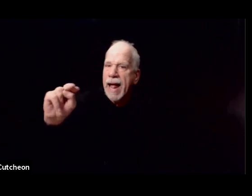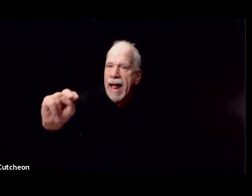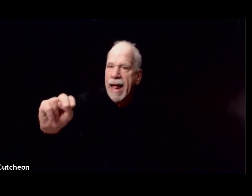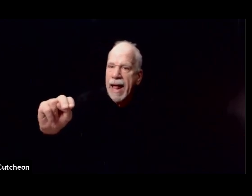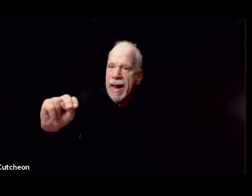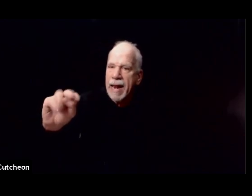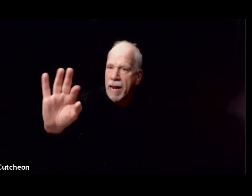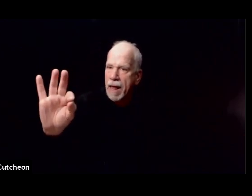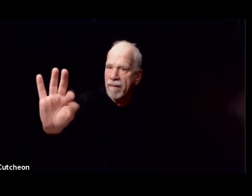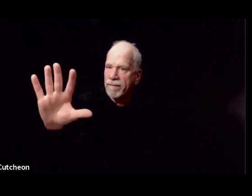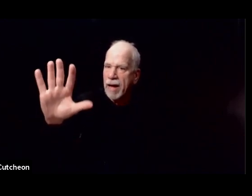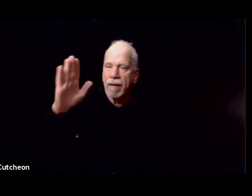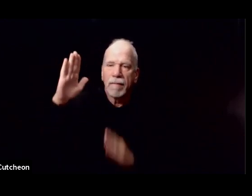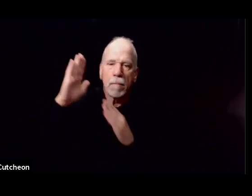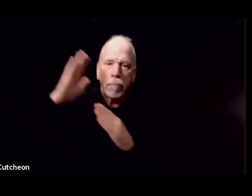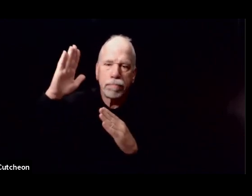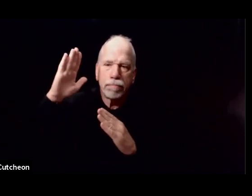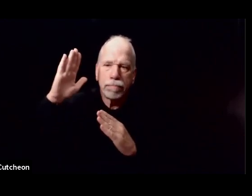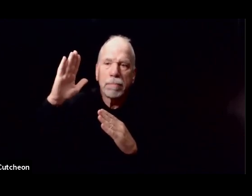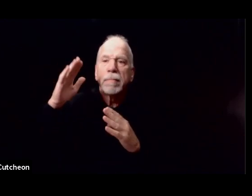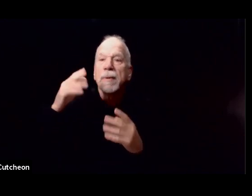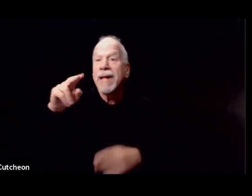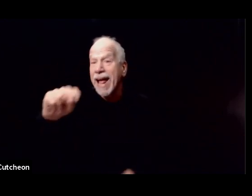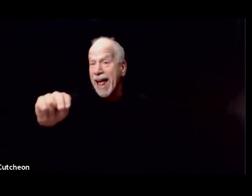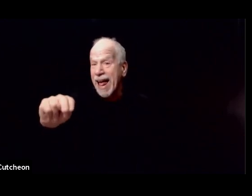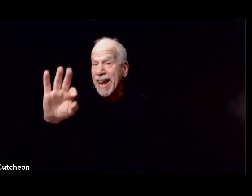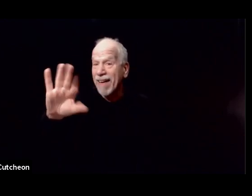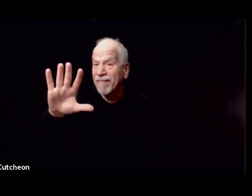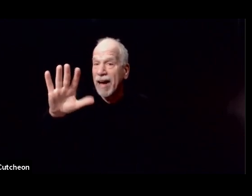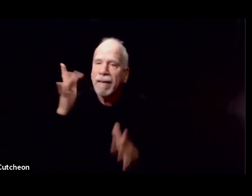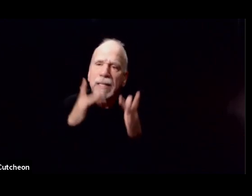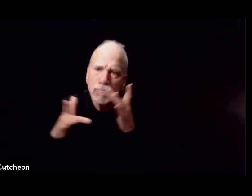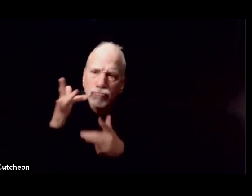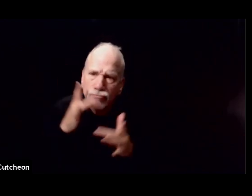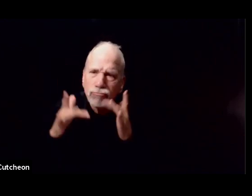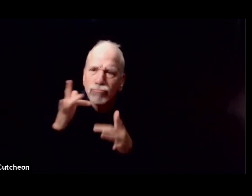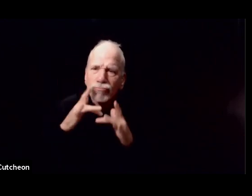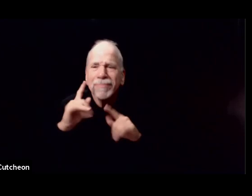But there are some bright spots on the horizon there with some agreements with 3m under the